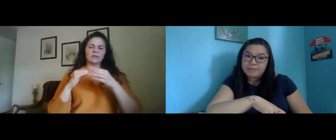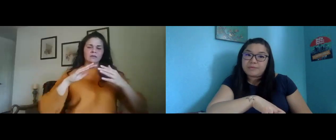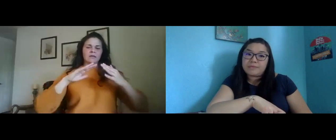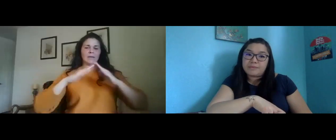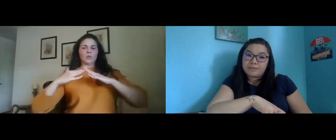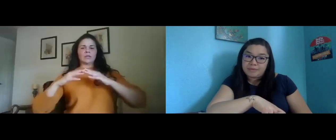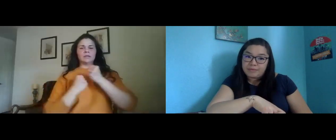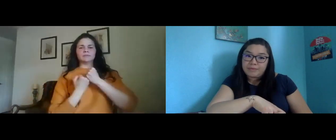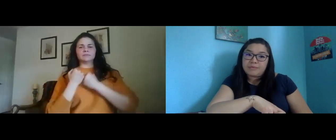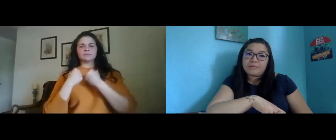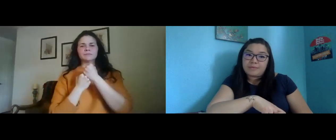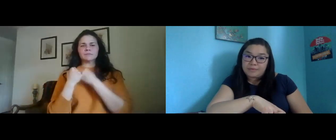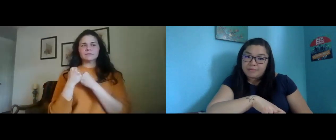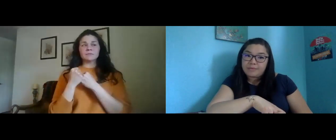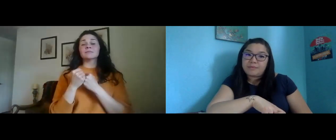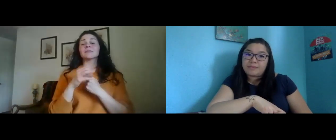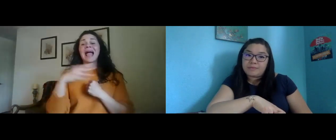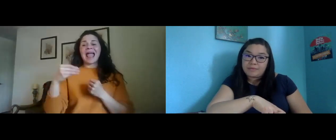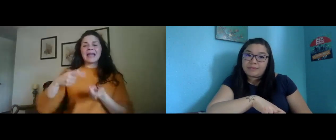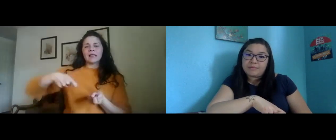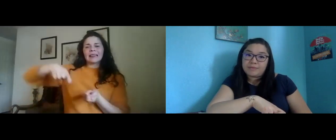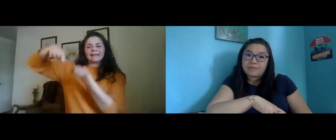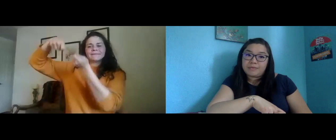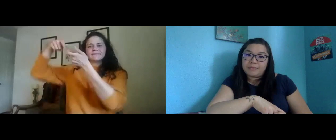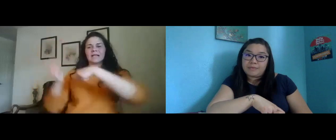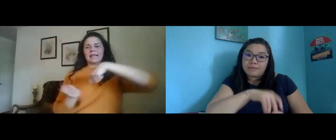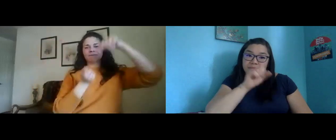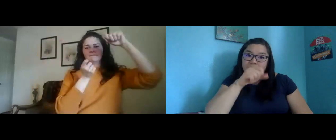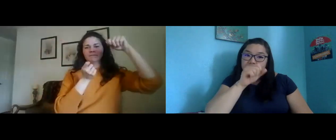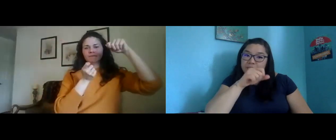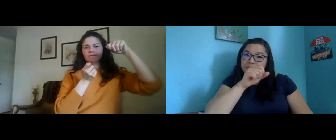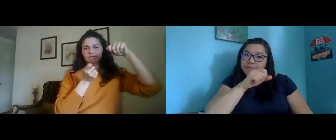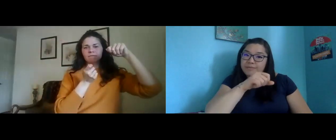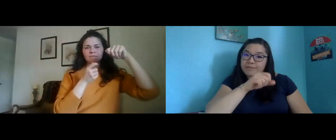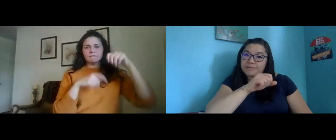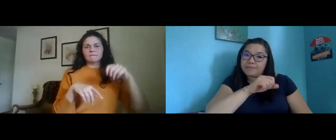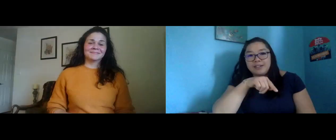Supporting each other and lifting each other up.